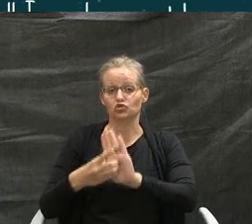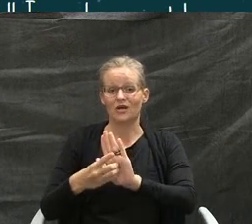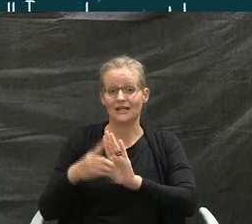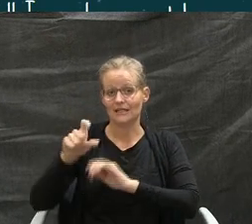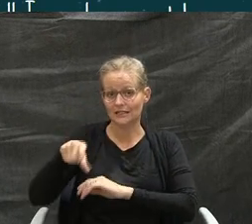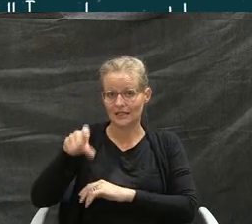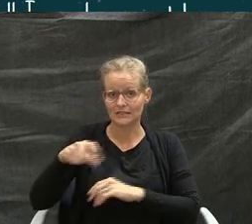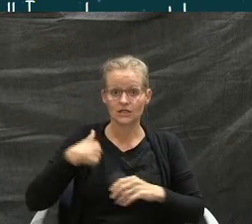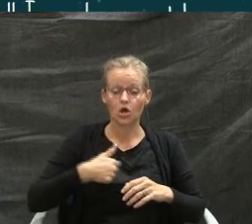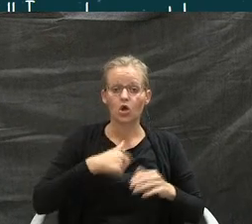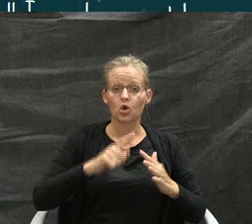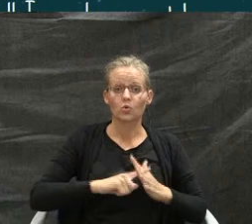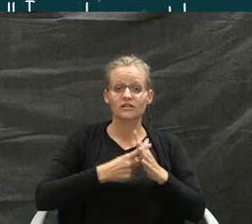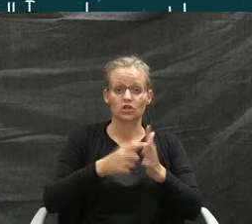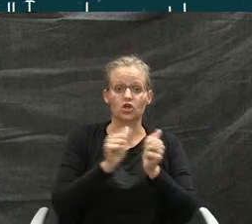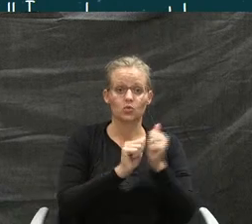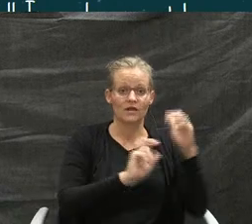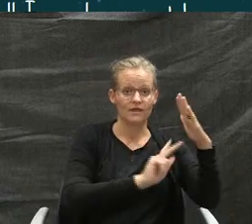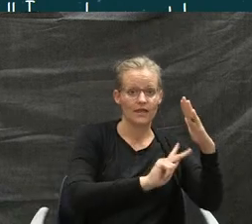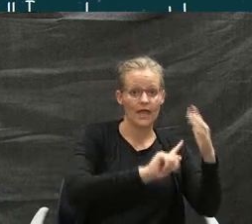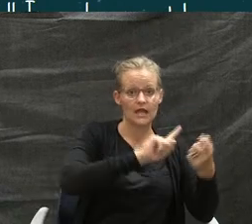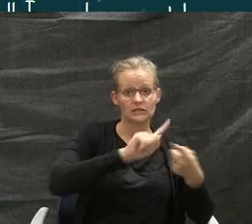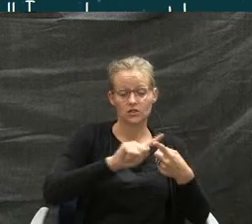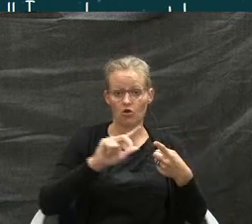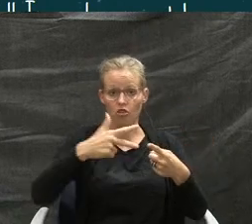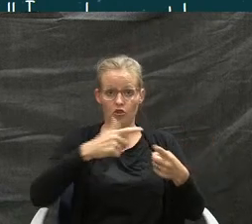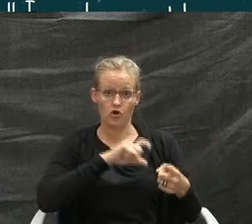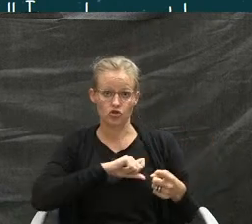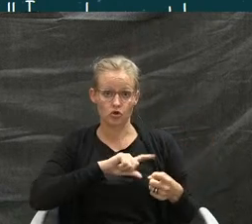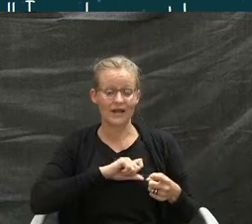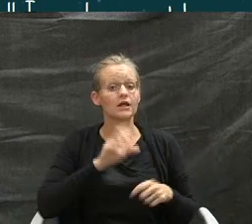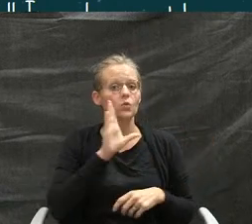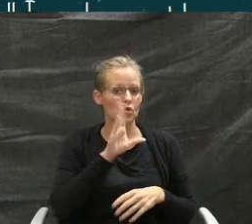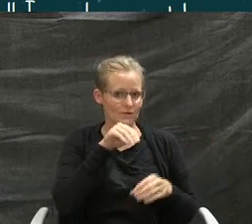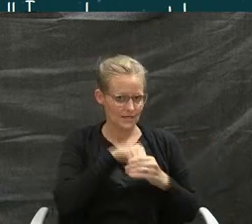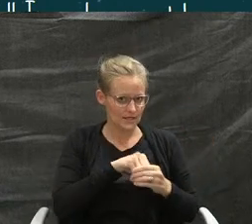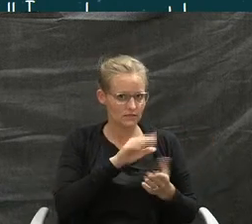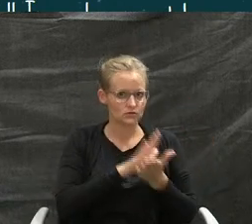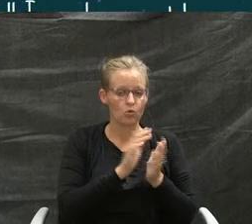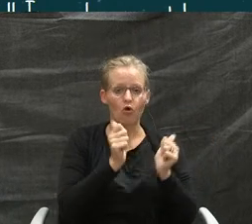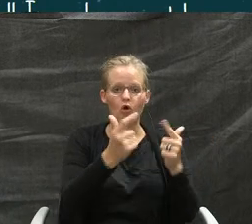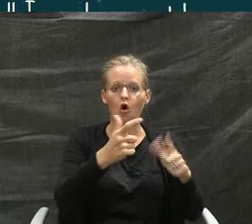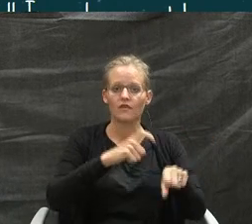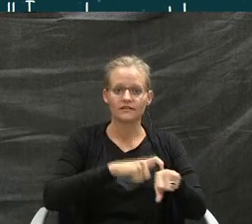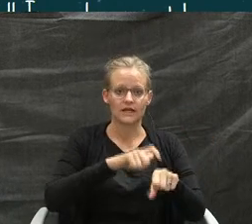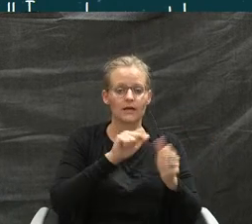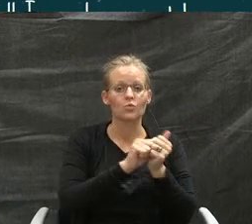be in school. All of that. I'm at a 50% capacity so they will